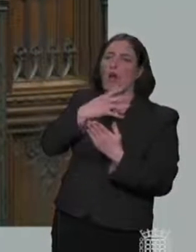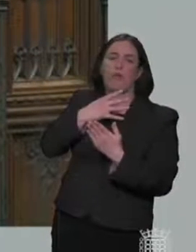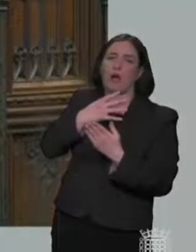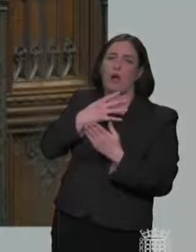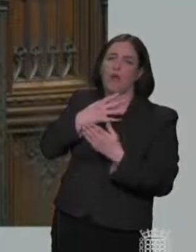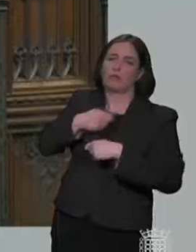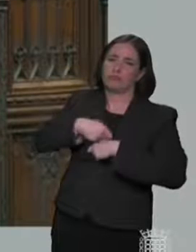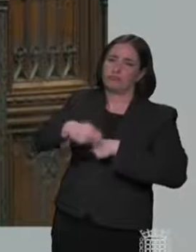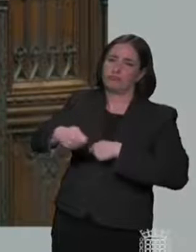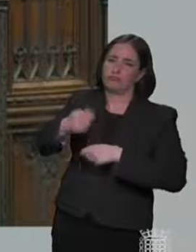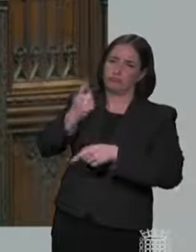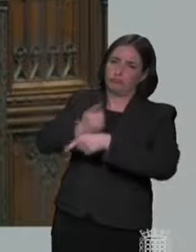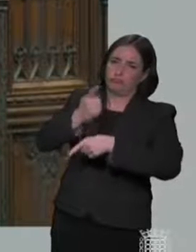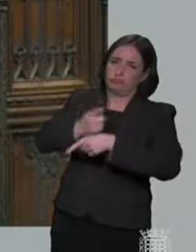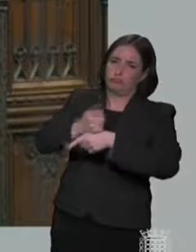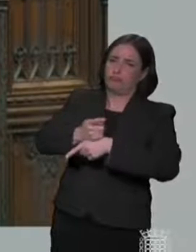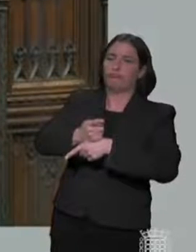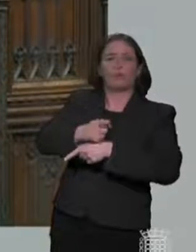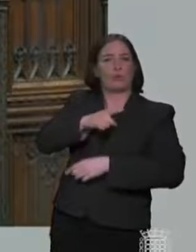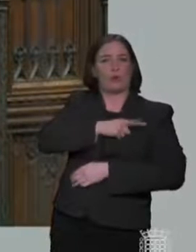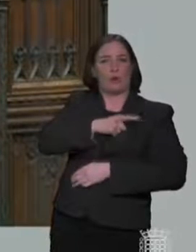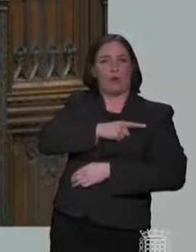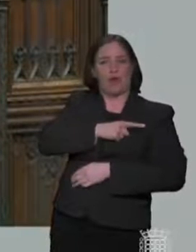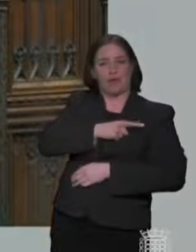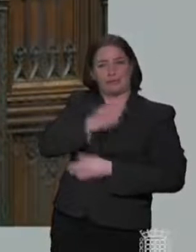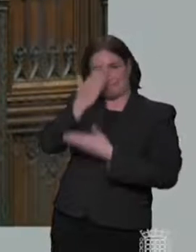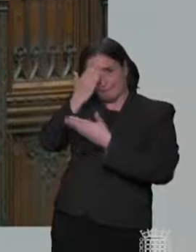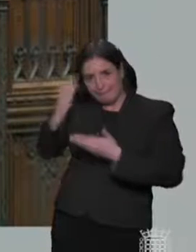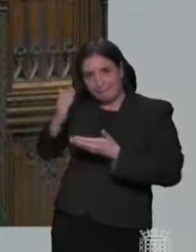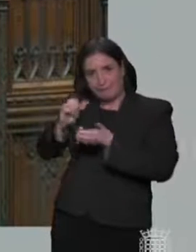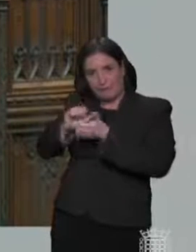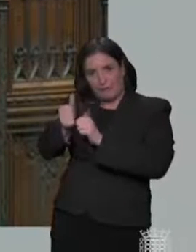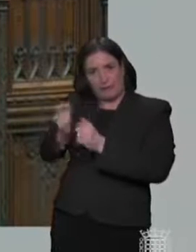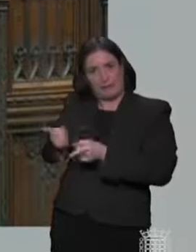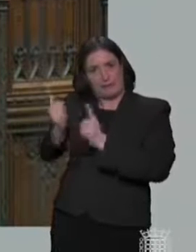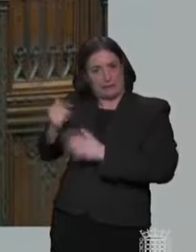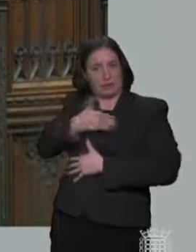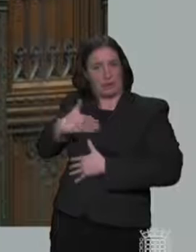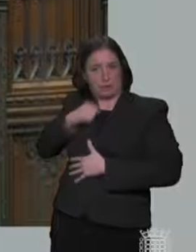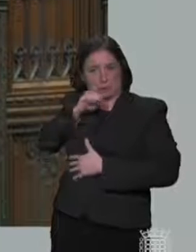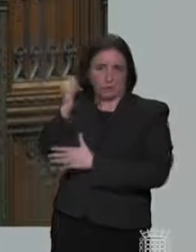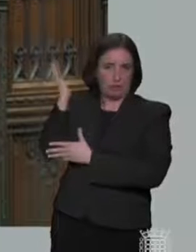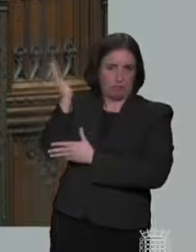i wouldn't want to take words from my noble friend the minister this morning but that board